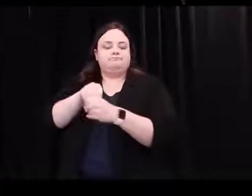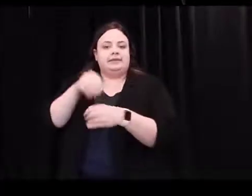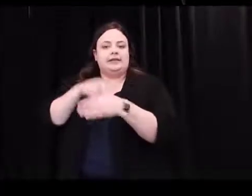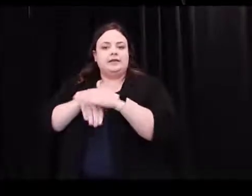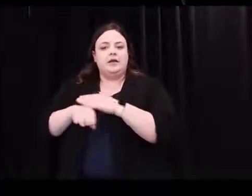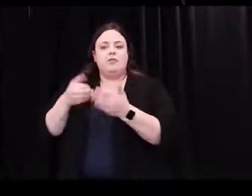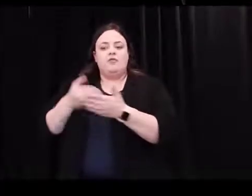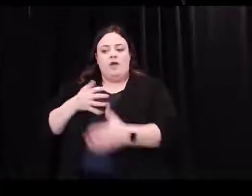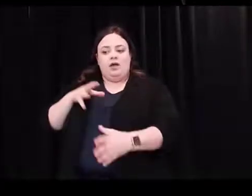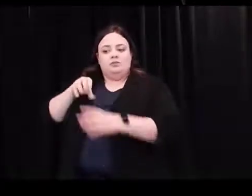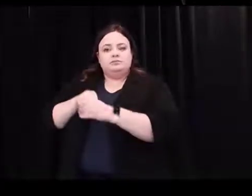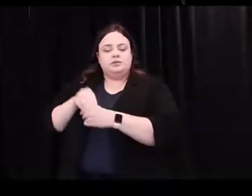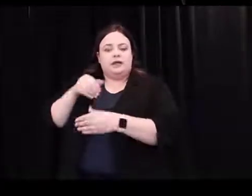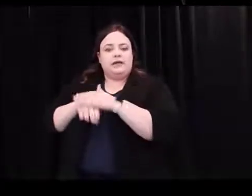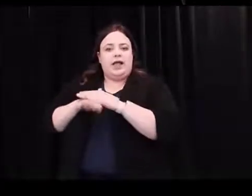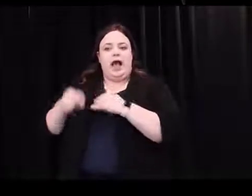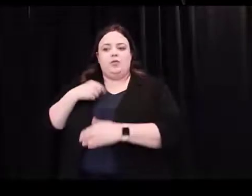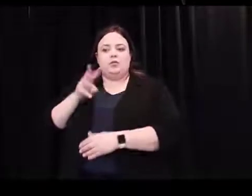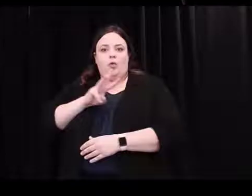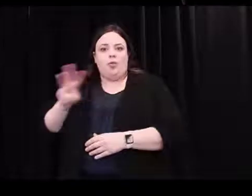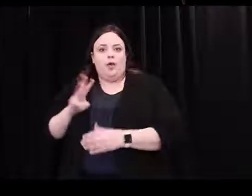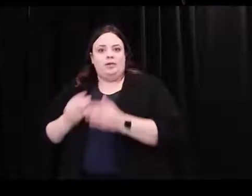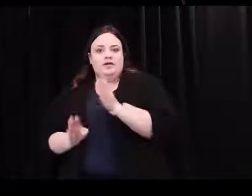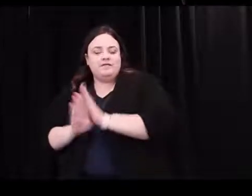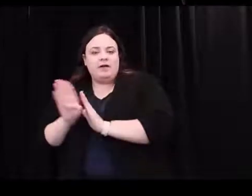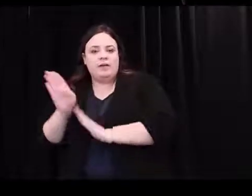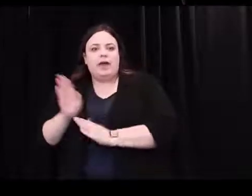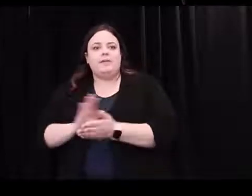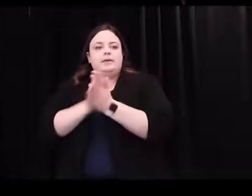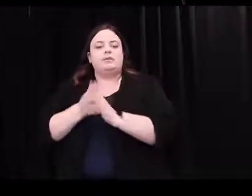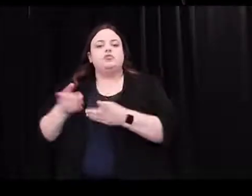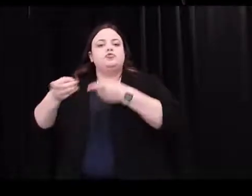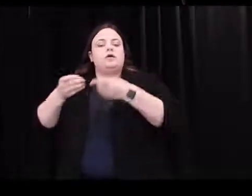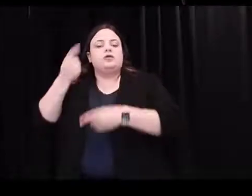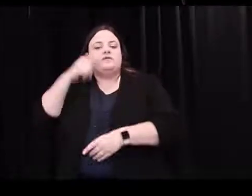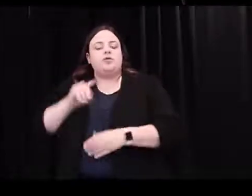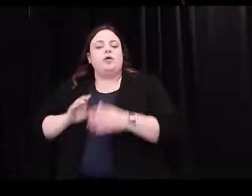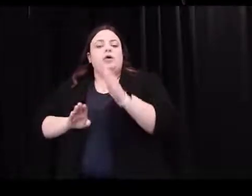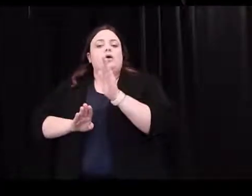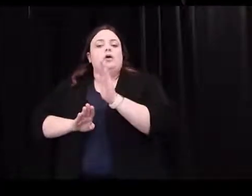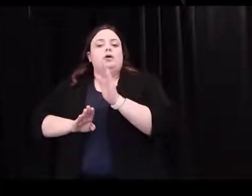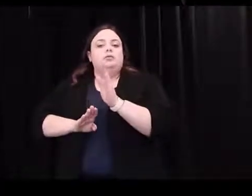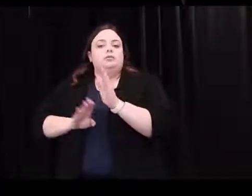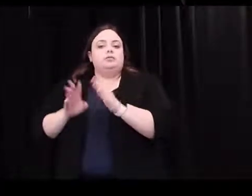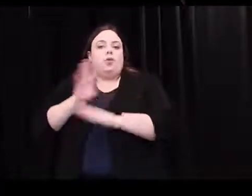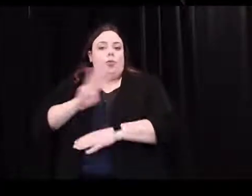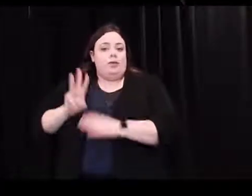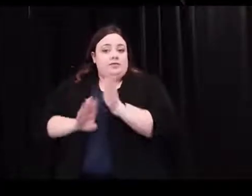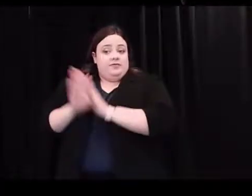was a web developer. I became director of web development for a company that did usability,